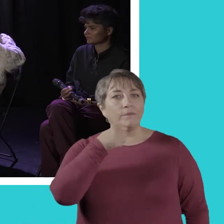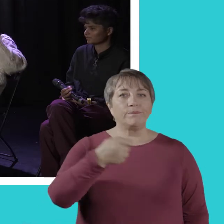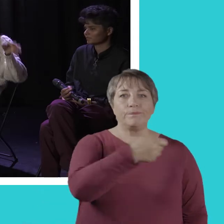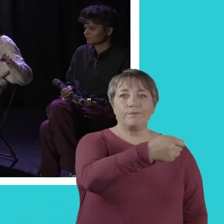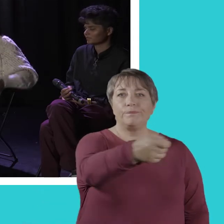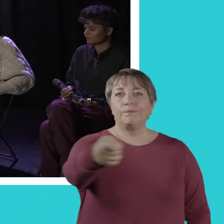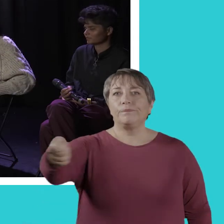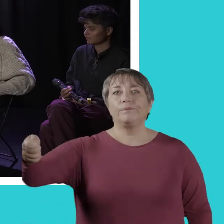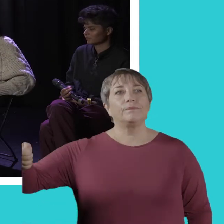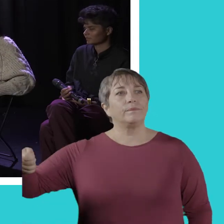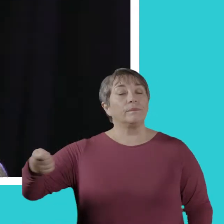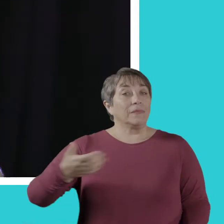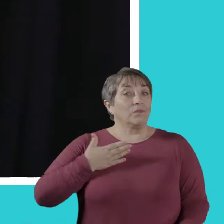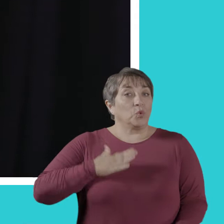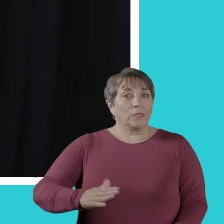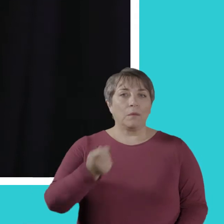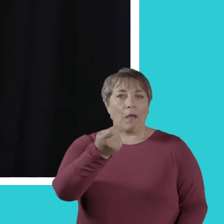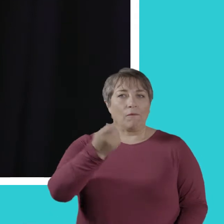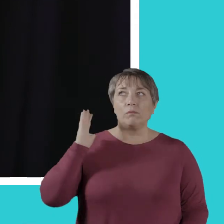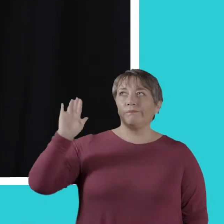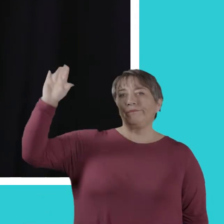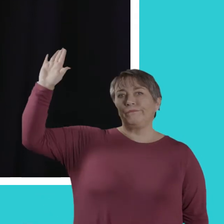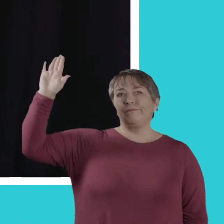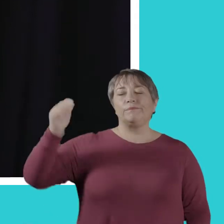and someone with a mic will be coming to you and you know just getting your take on it as well.